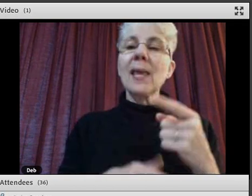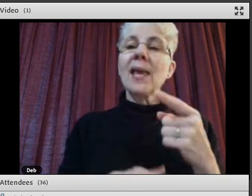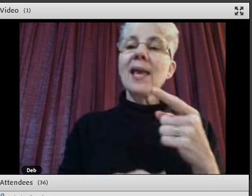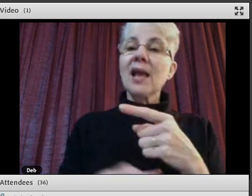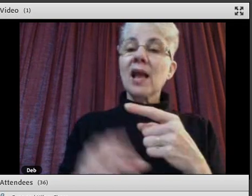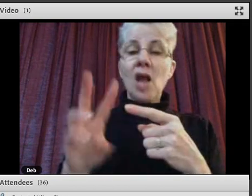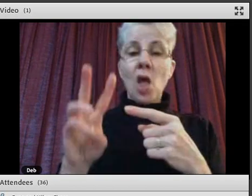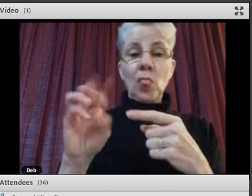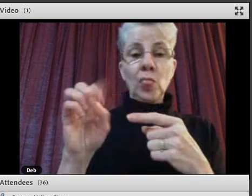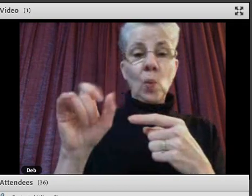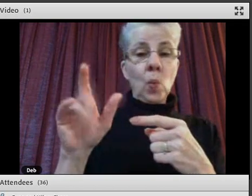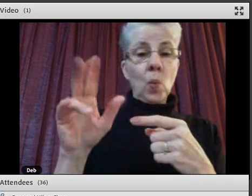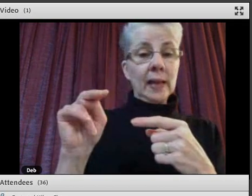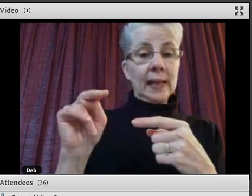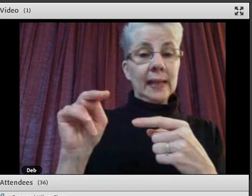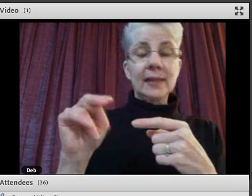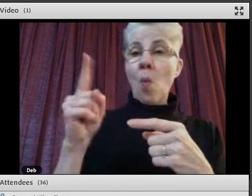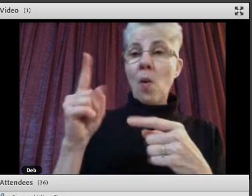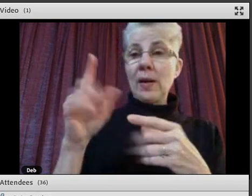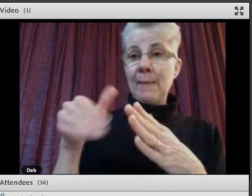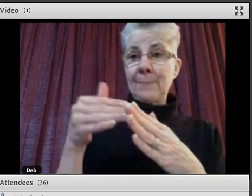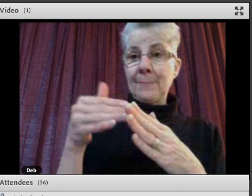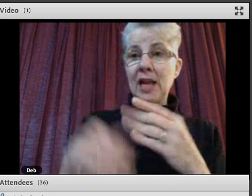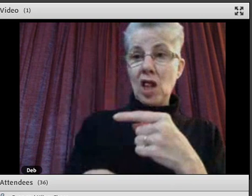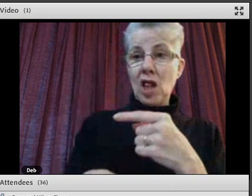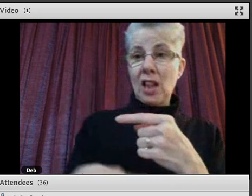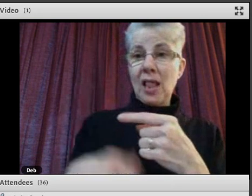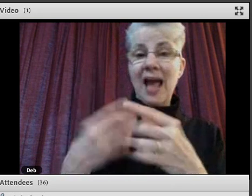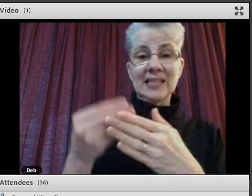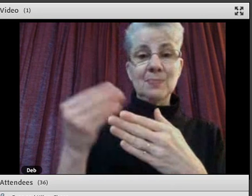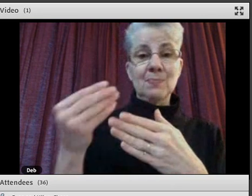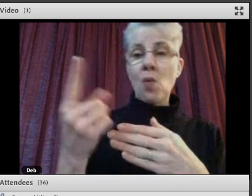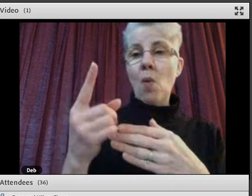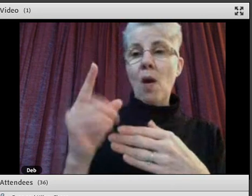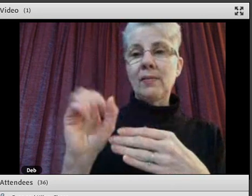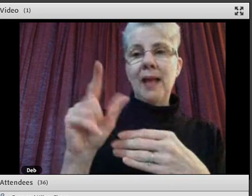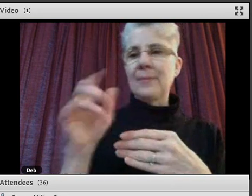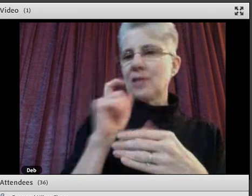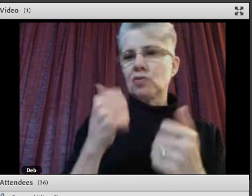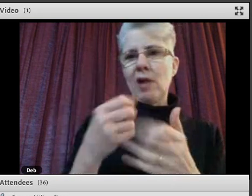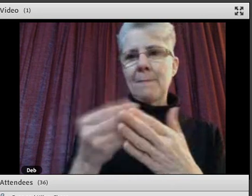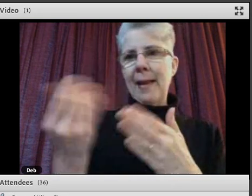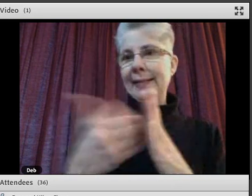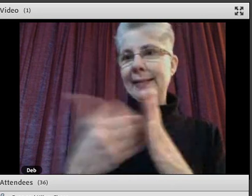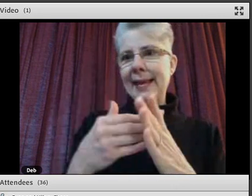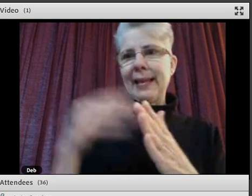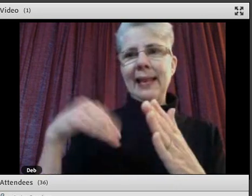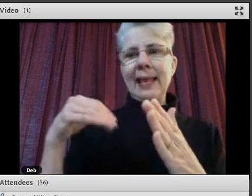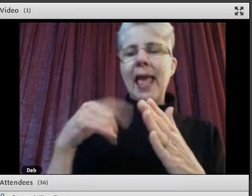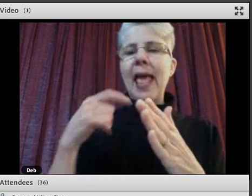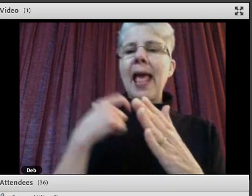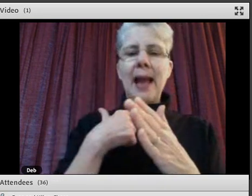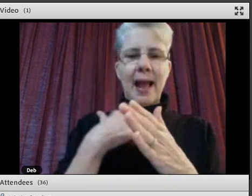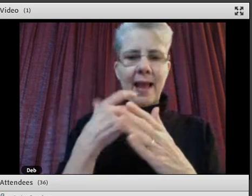The Woodland Scenics Wire Foam Cutter, the one in the middle, I just bought the last two on Amazon so don't try to go buy it yet. We had a bunch of them already.